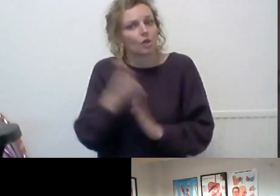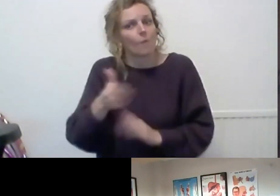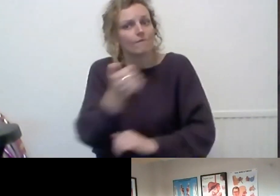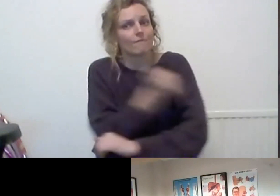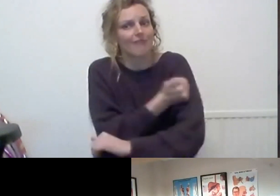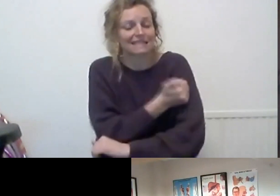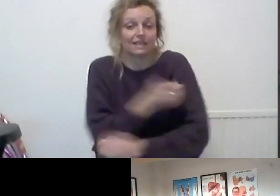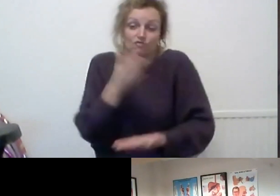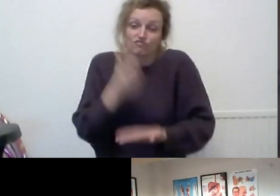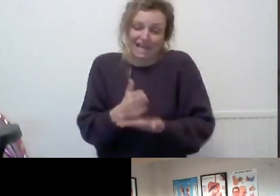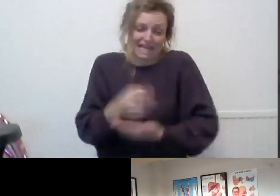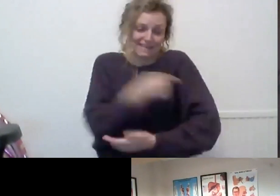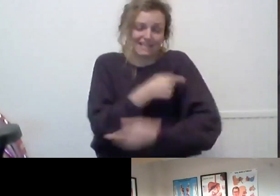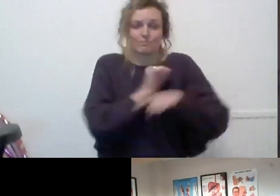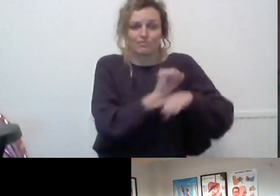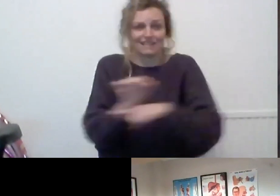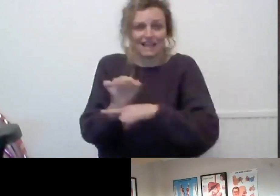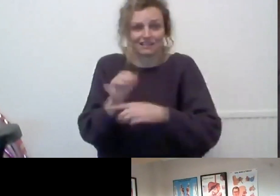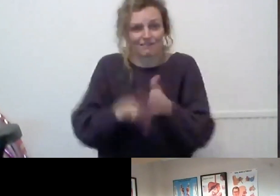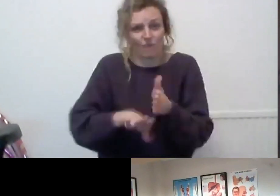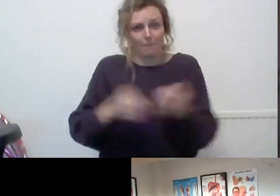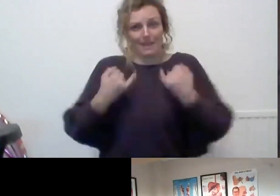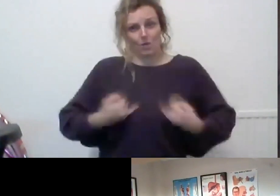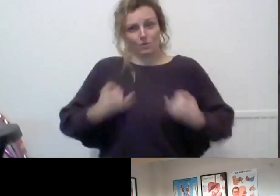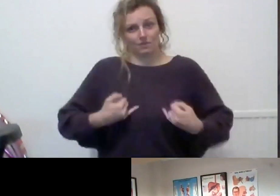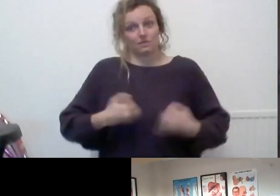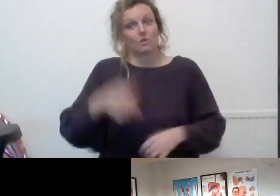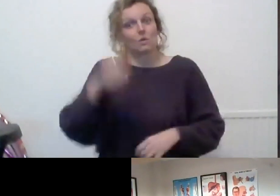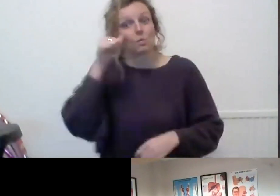if you become very severely unwell when you're pregnant with a sepsis that unfortunately can